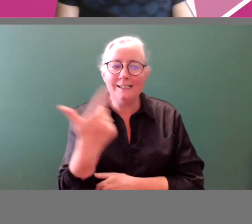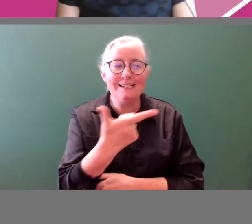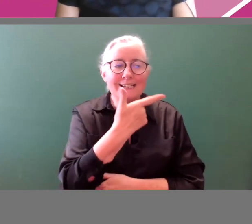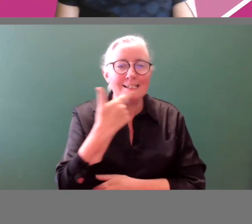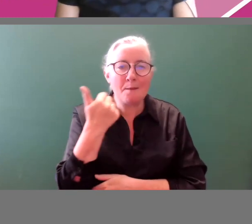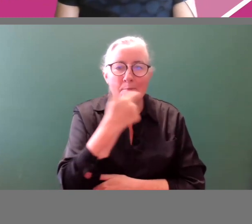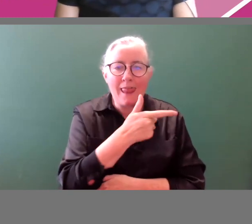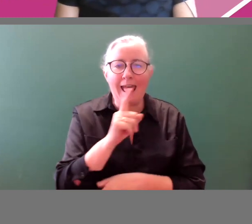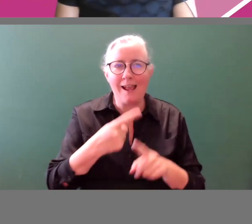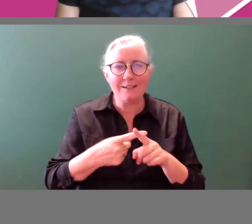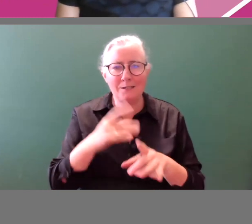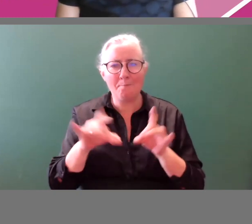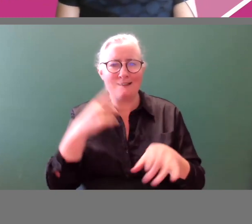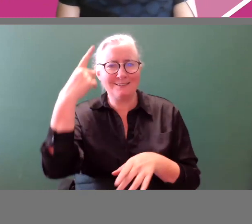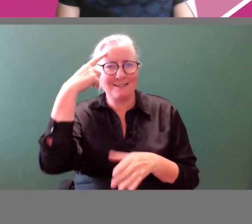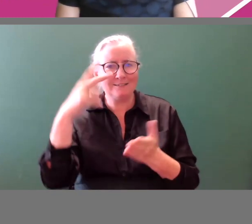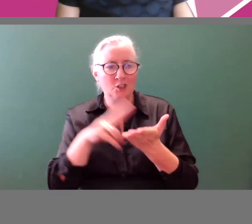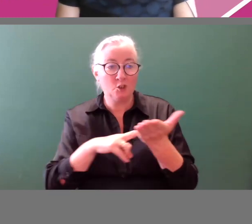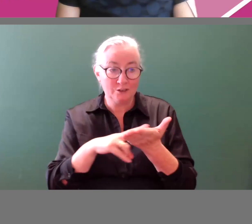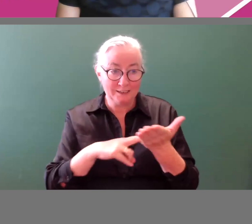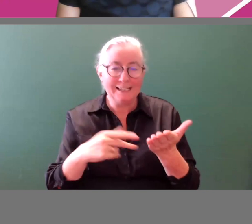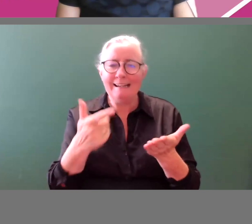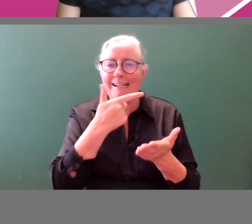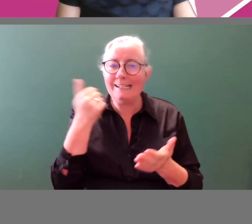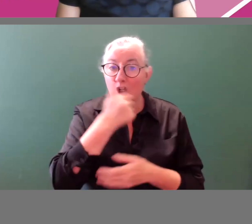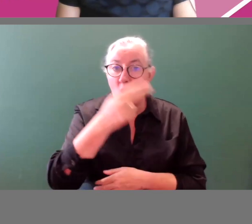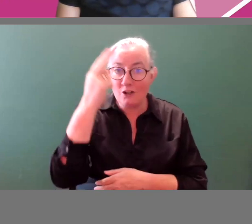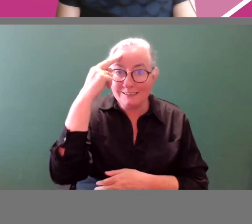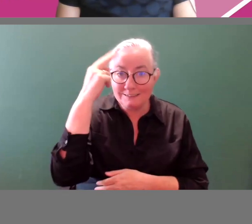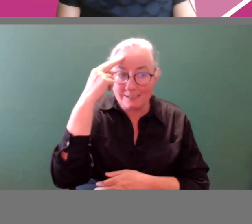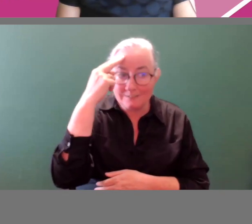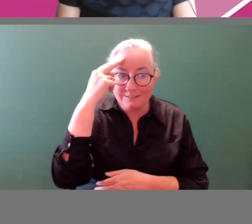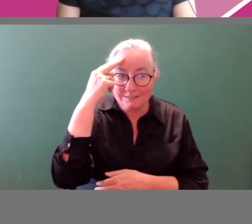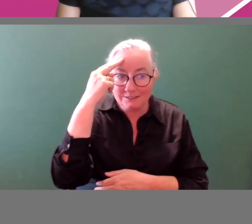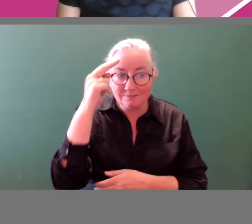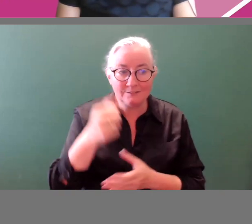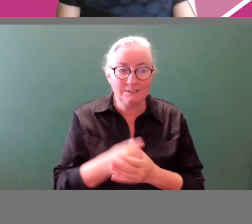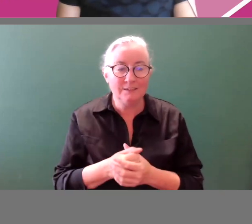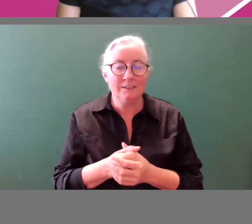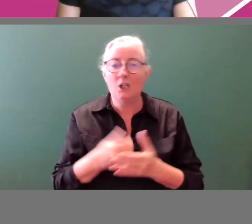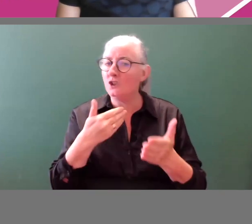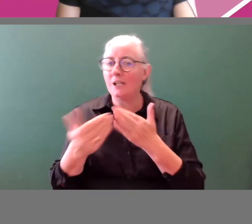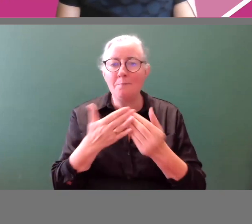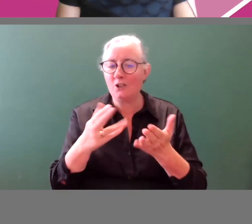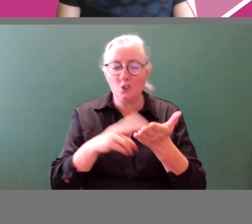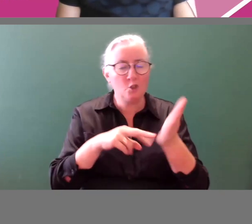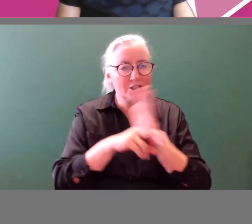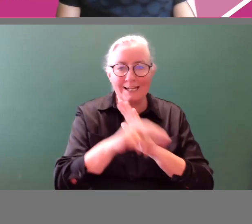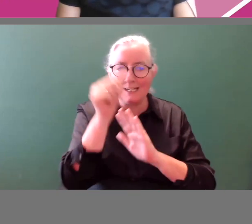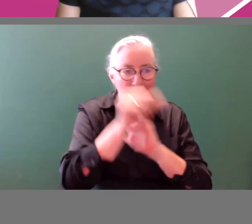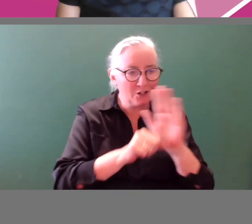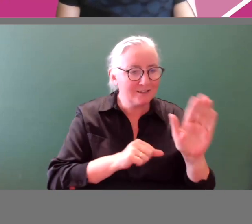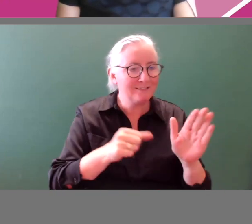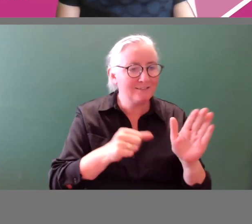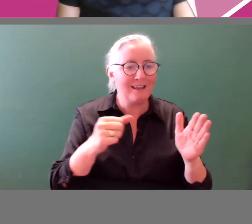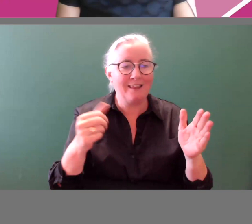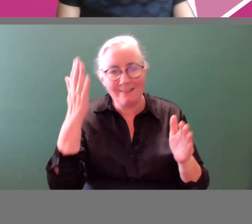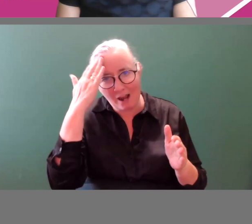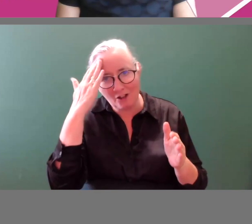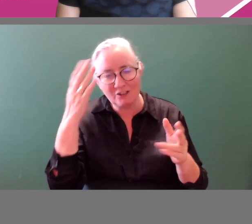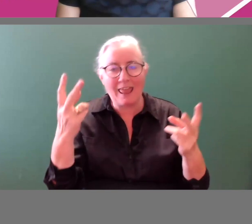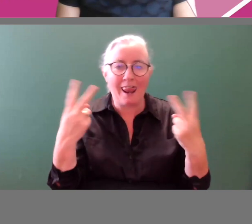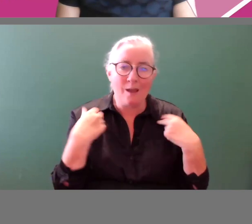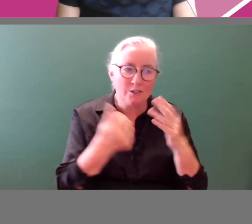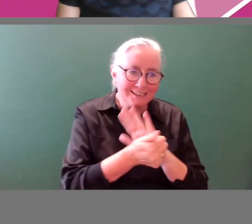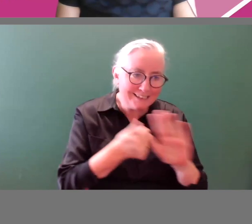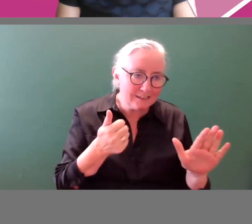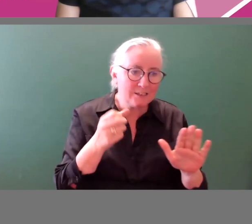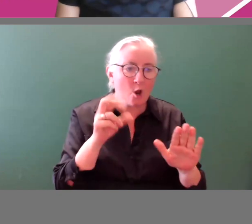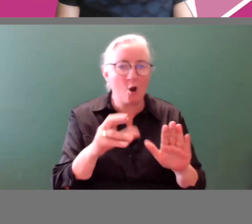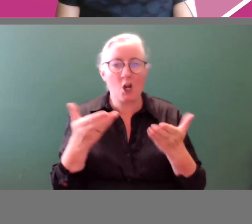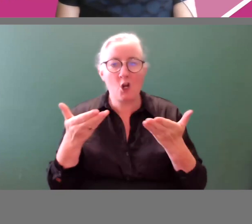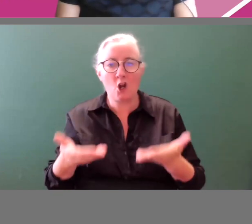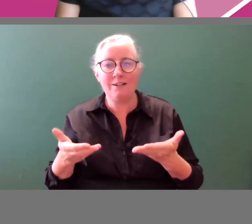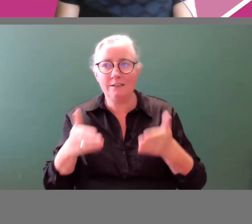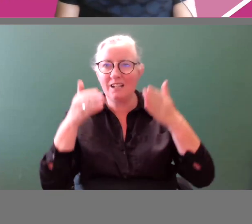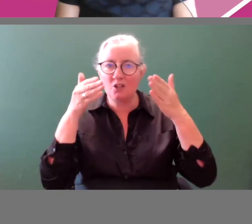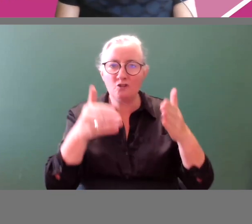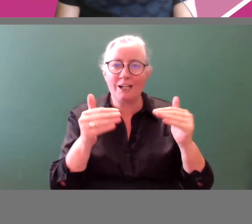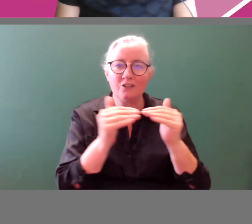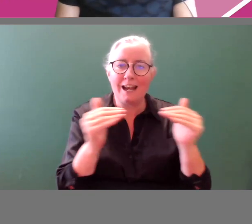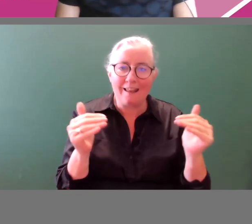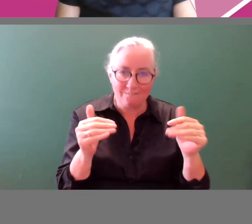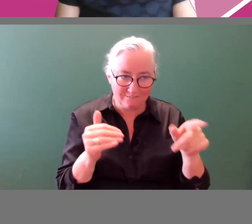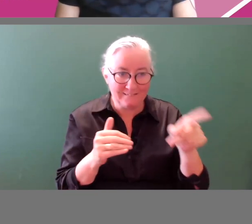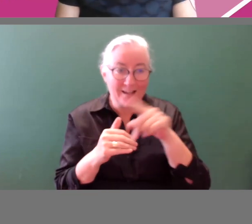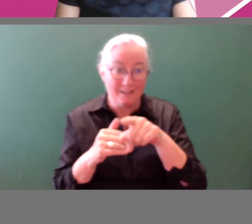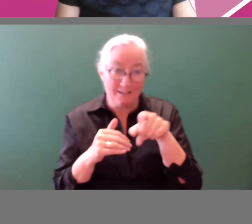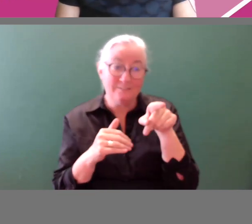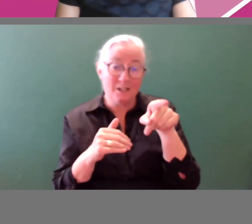use, use of the design is easier to understand. An example of this in the built environment would